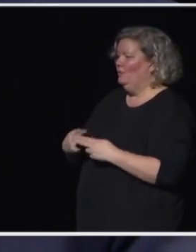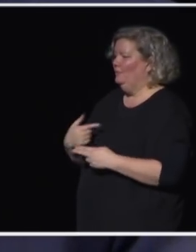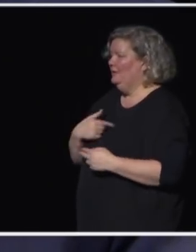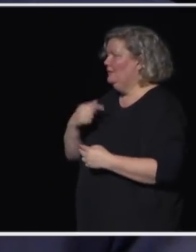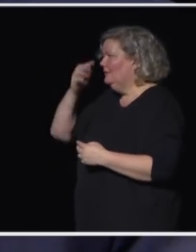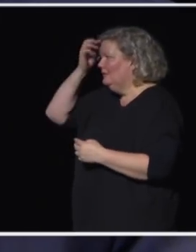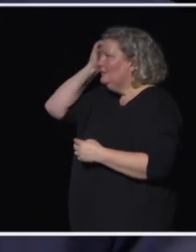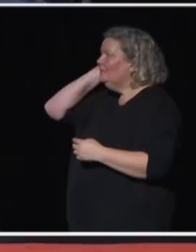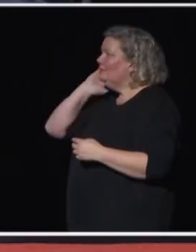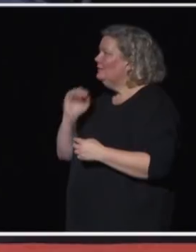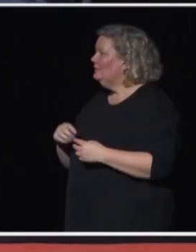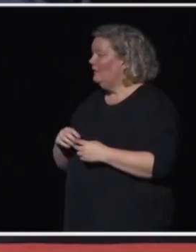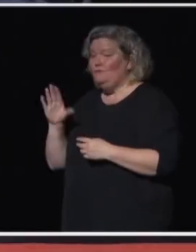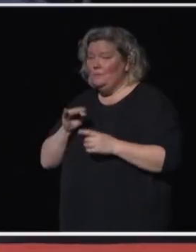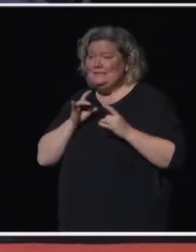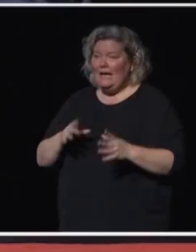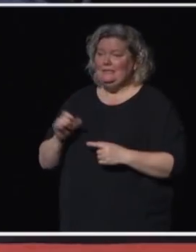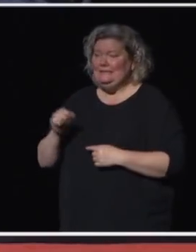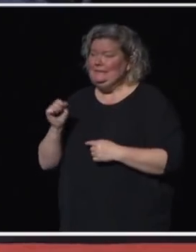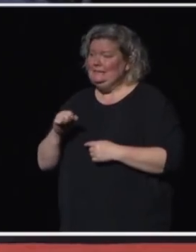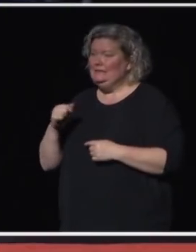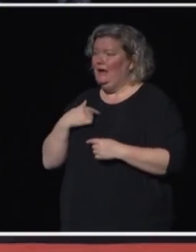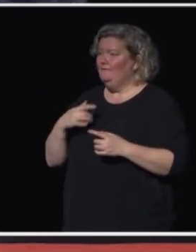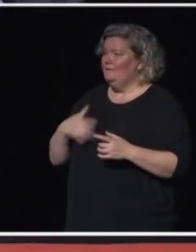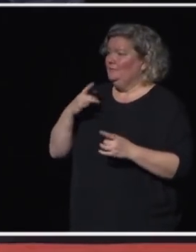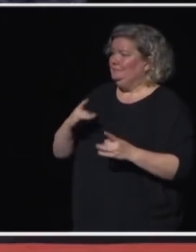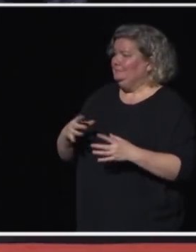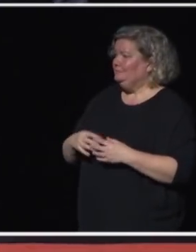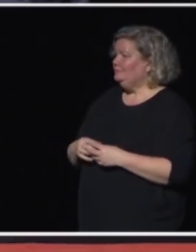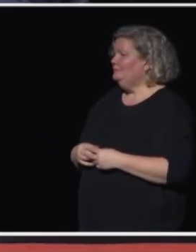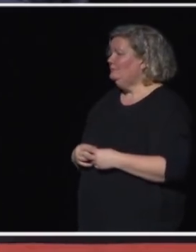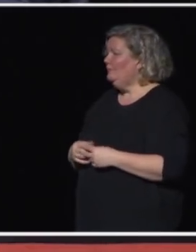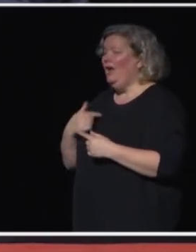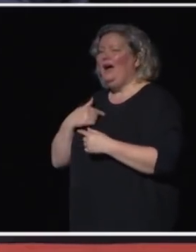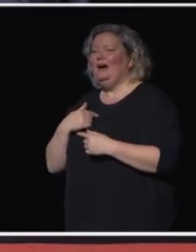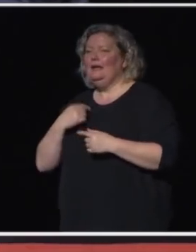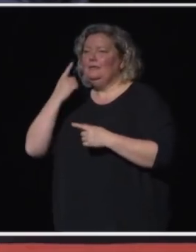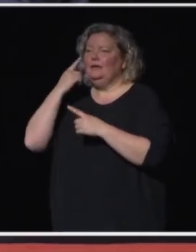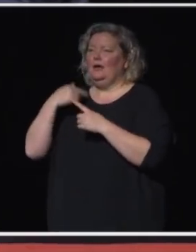Like, right at the get-go you had it? Yeah, yeah. No, I felt it pretty -- but I think I kind of felt like I kind of, well not felt like.